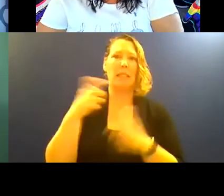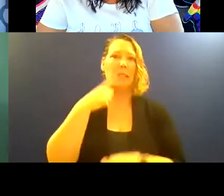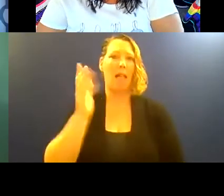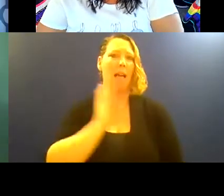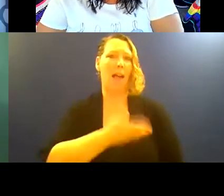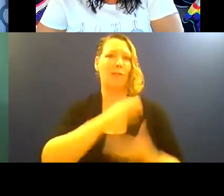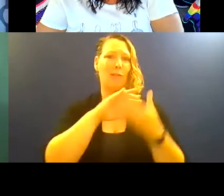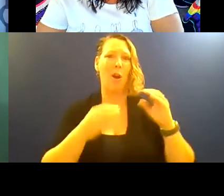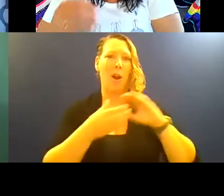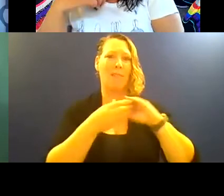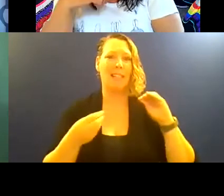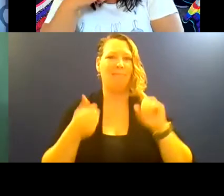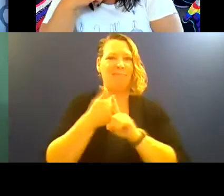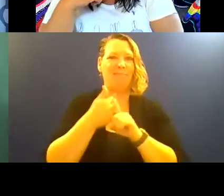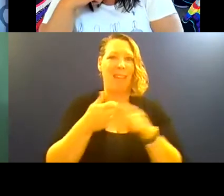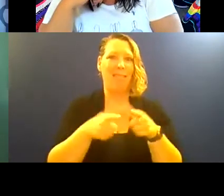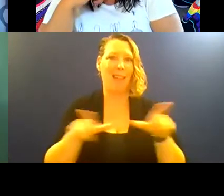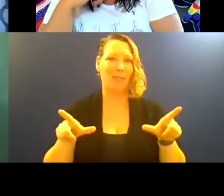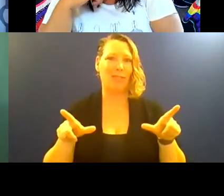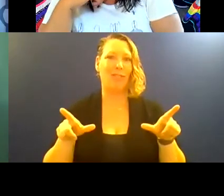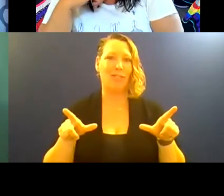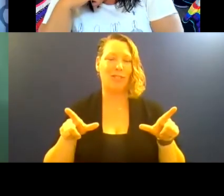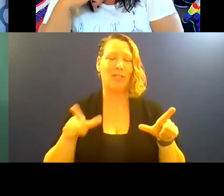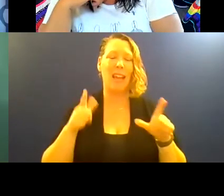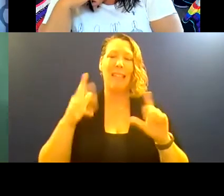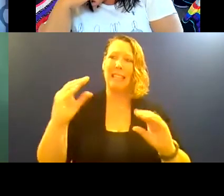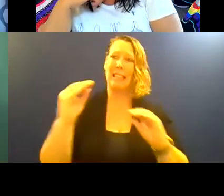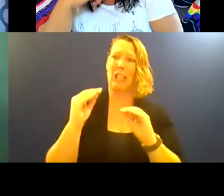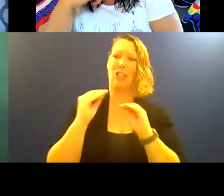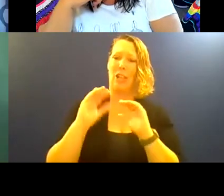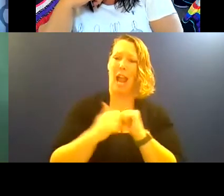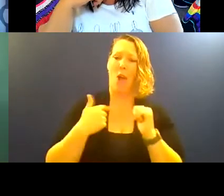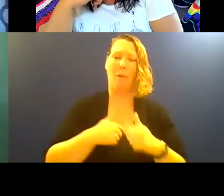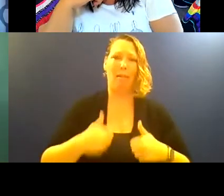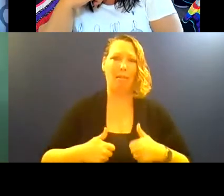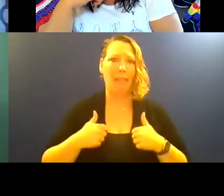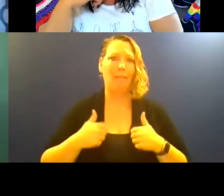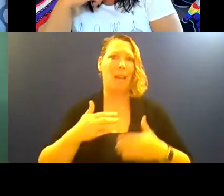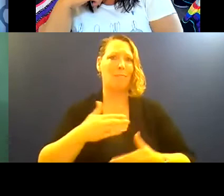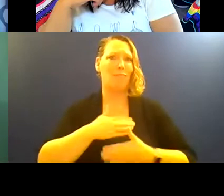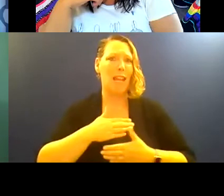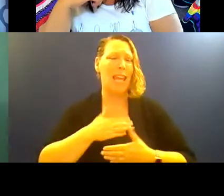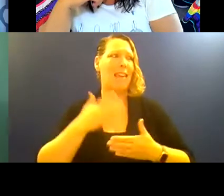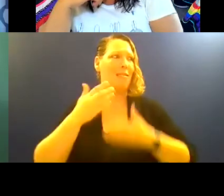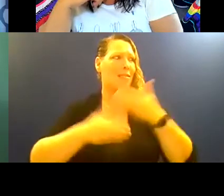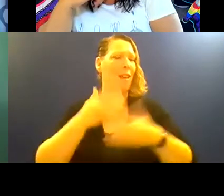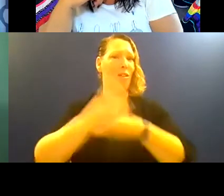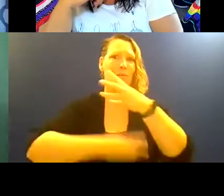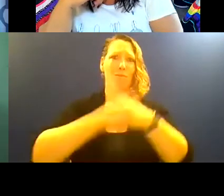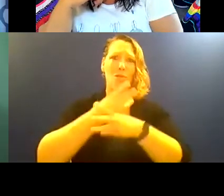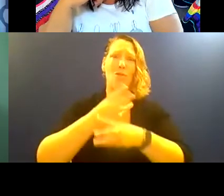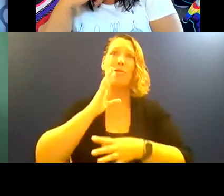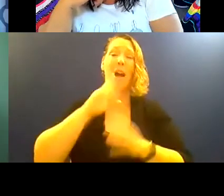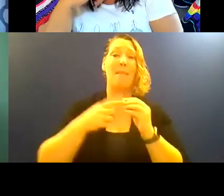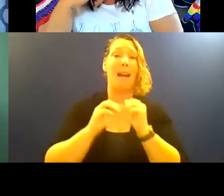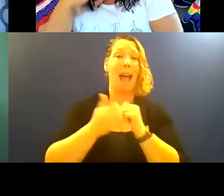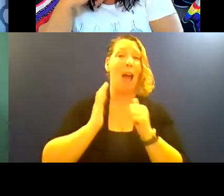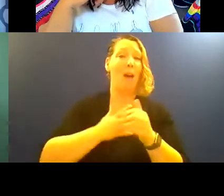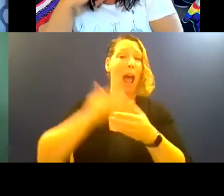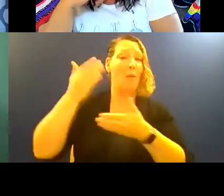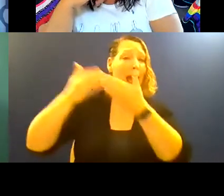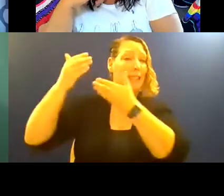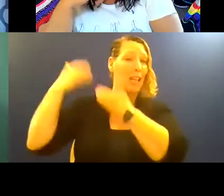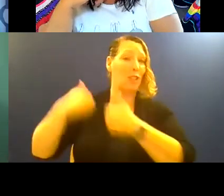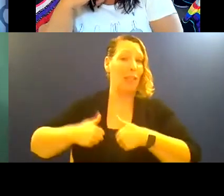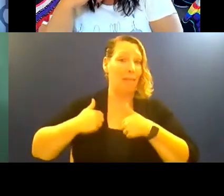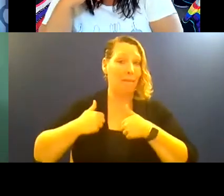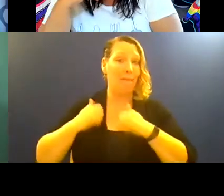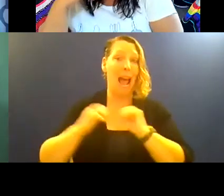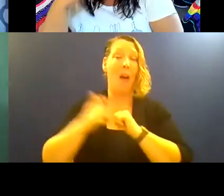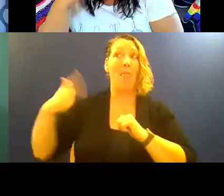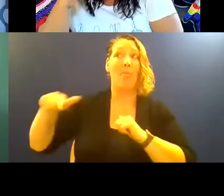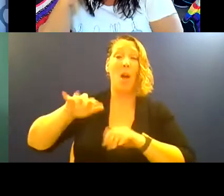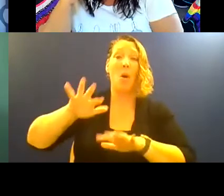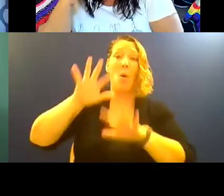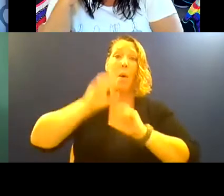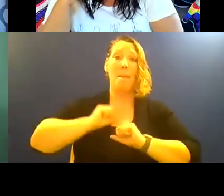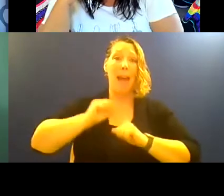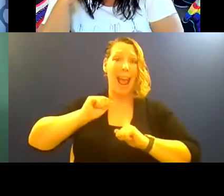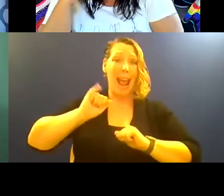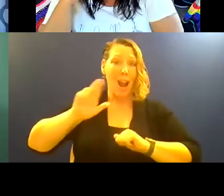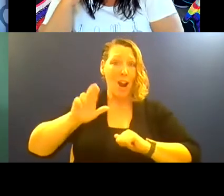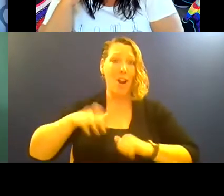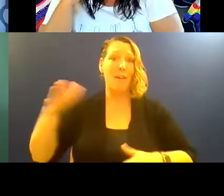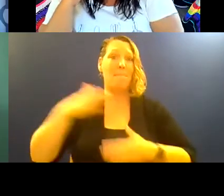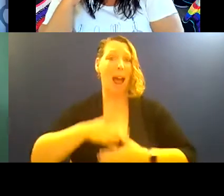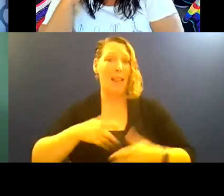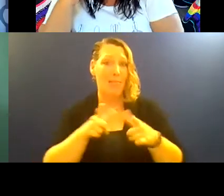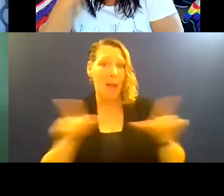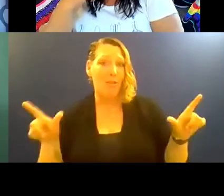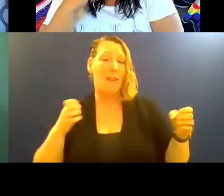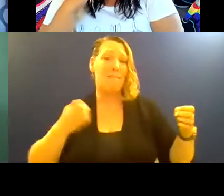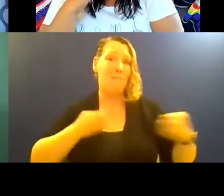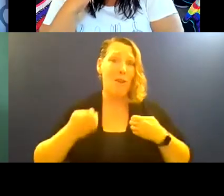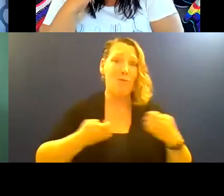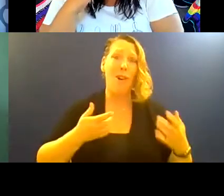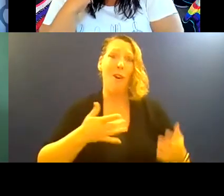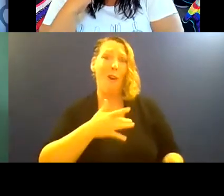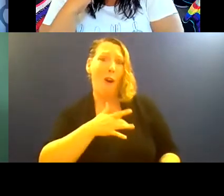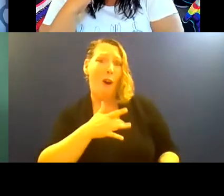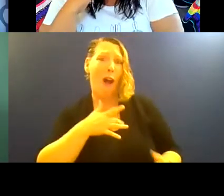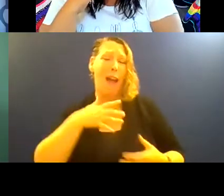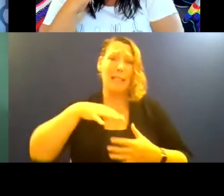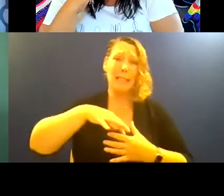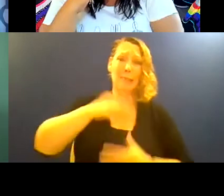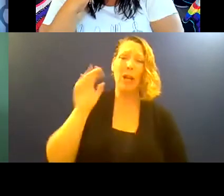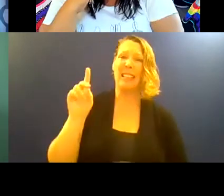It's a language of its own, it's teaching us about the way that we live and breathe in the world, it teaches us about the way that our ancestors lived to how they breathed in air, their body language, their emotion, their hearts, their spirit, data is healing